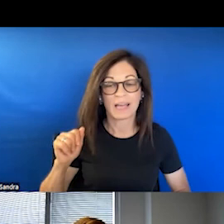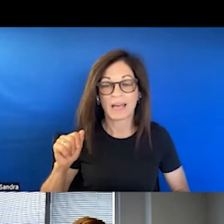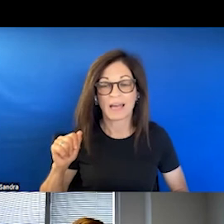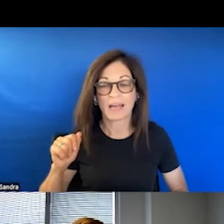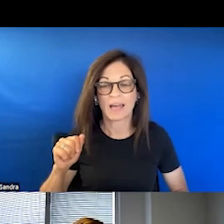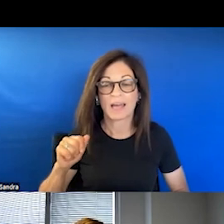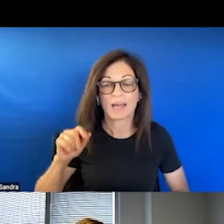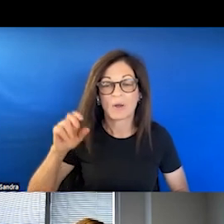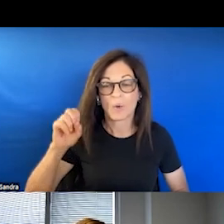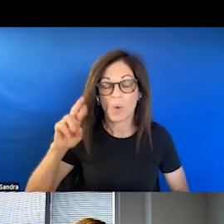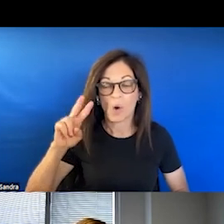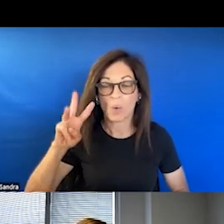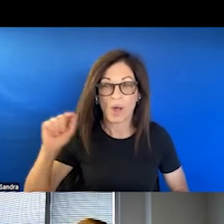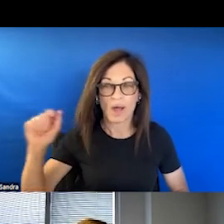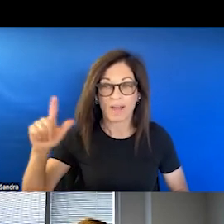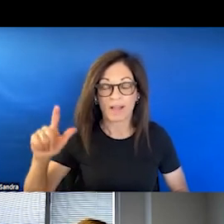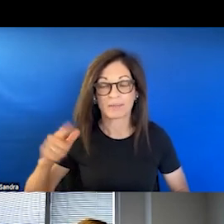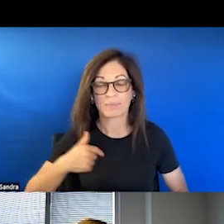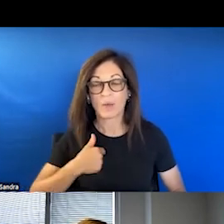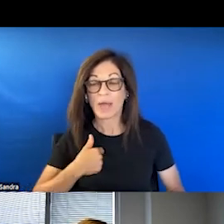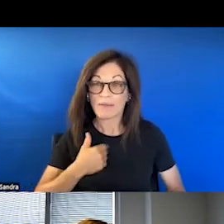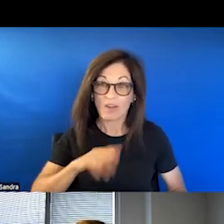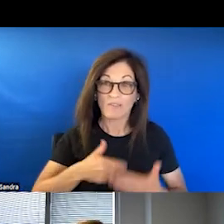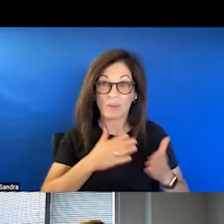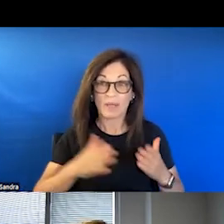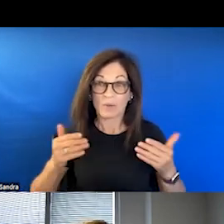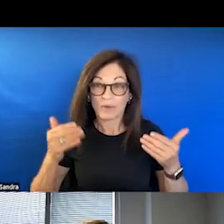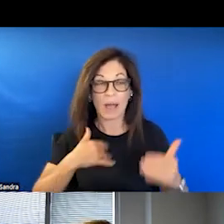GROUPS MOVING FORWARD. AND I WAS SO EXCITE TODAY BECAUSE WE ARE BRINGING OUR, 988,